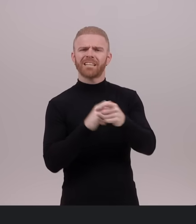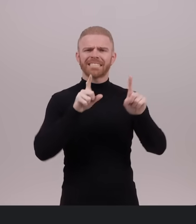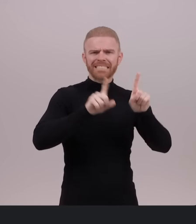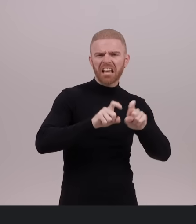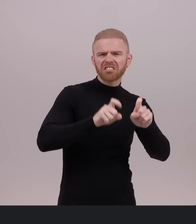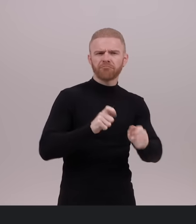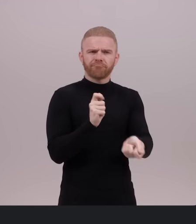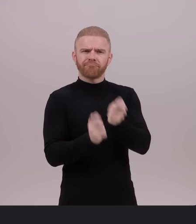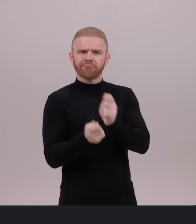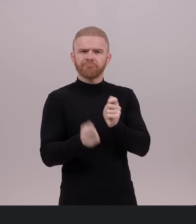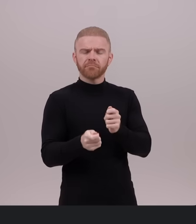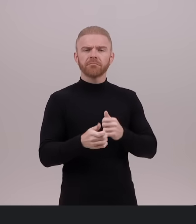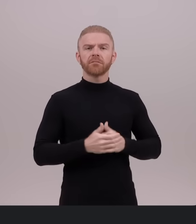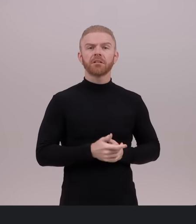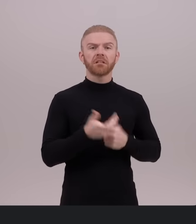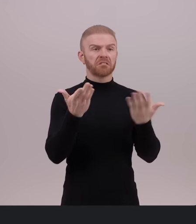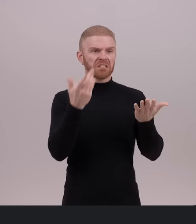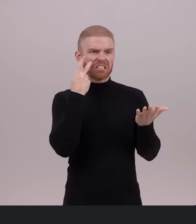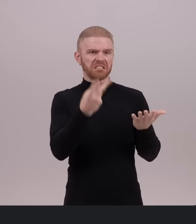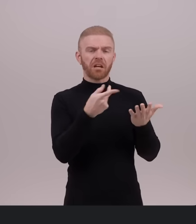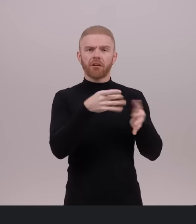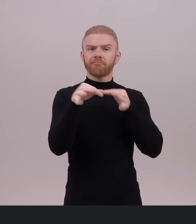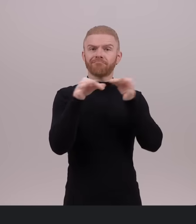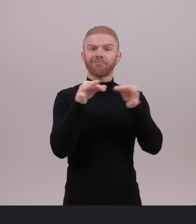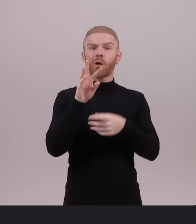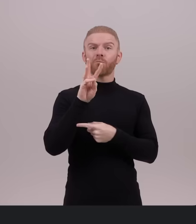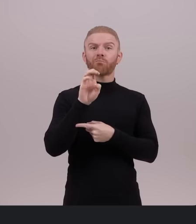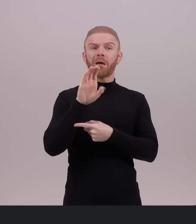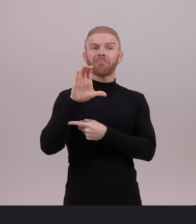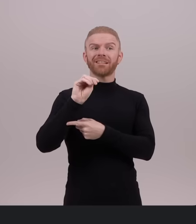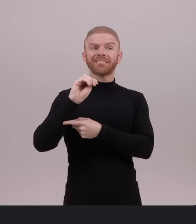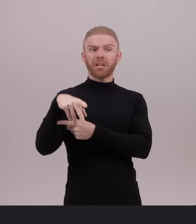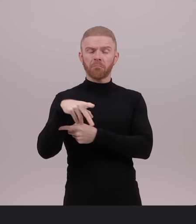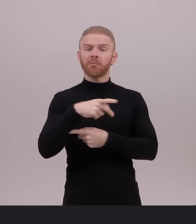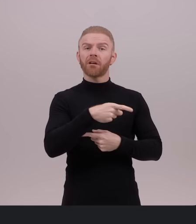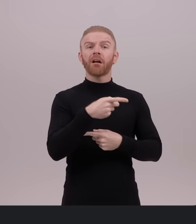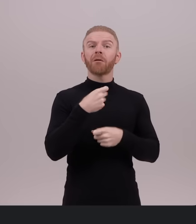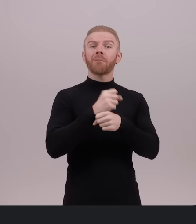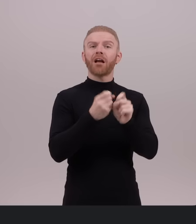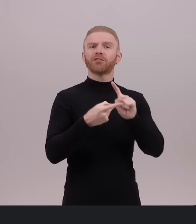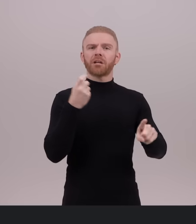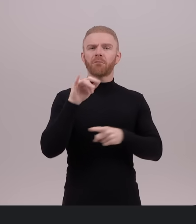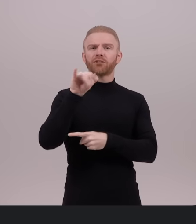Here you can see how it explains that WebMCP is made up of JavaScript functions that are exposed